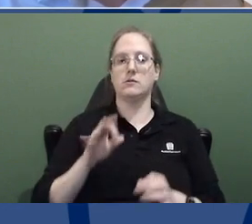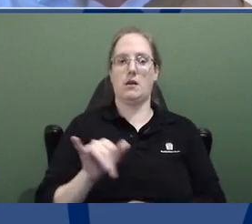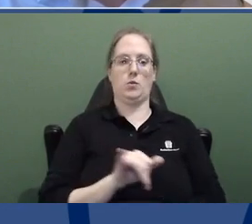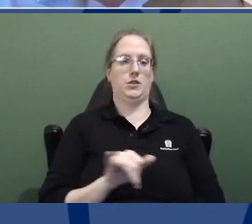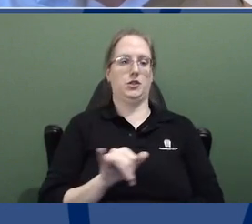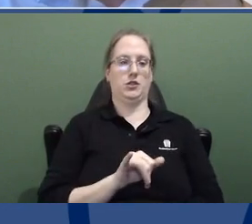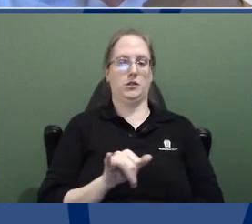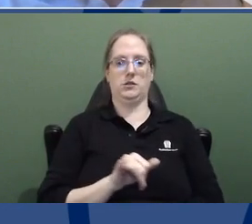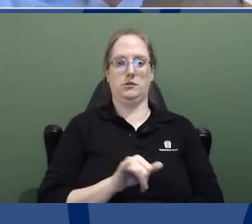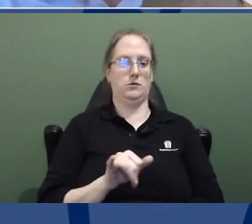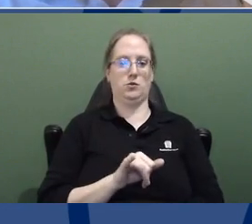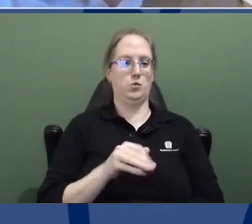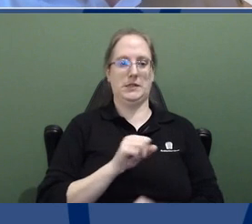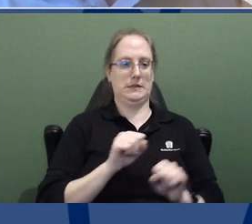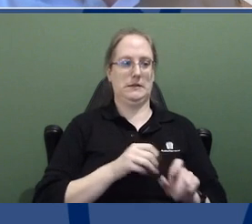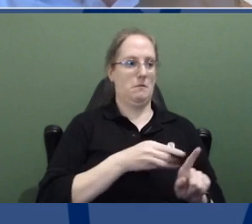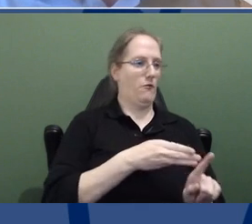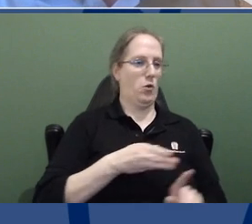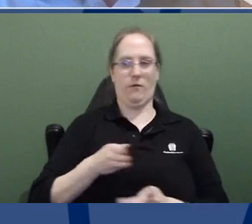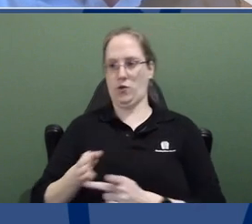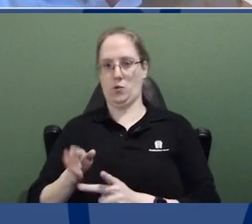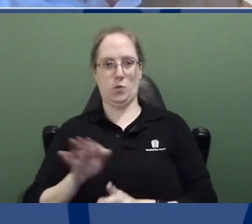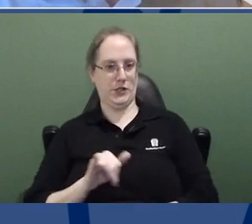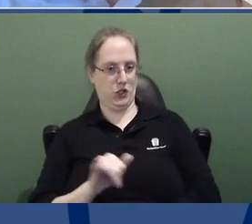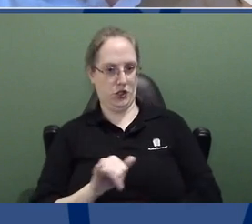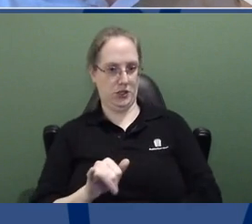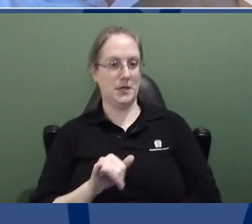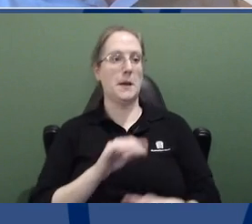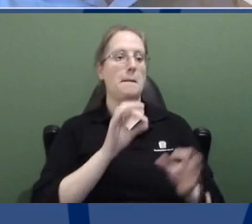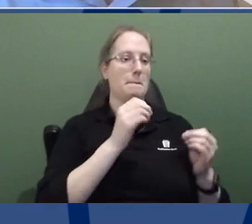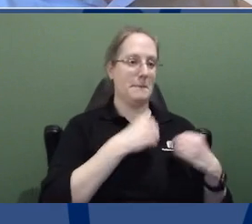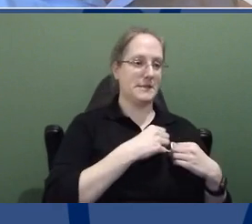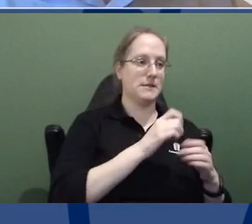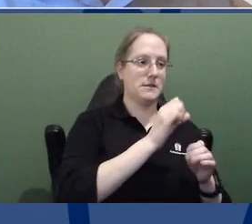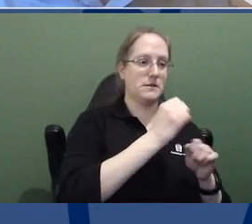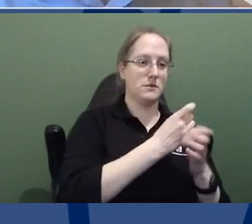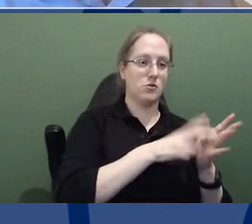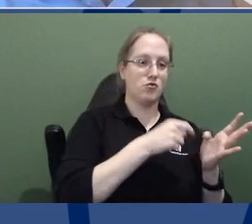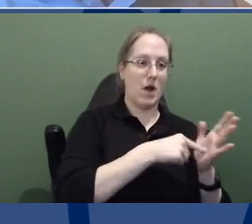disaster payment route or the business grant route. But in this particular case for the